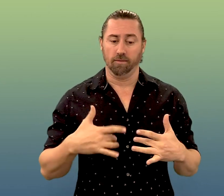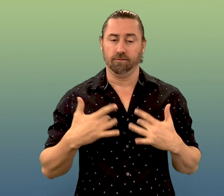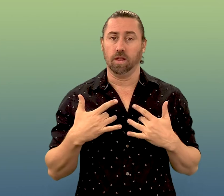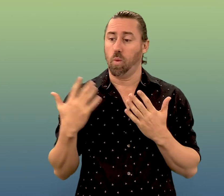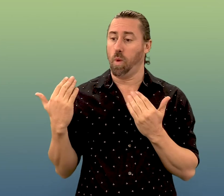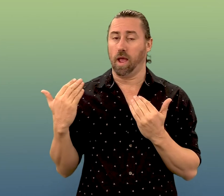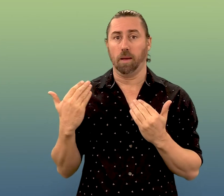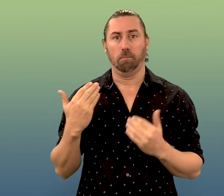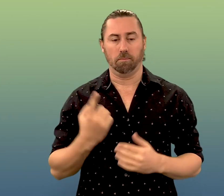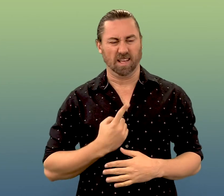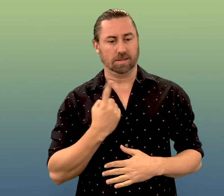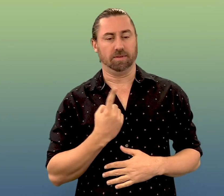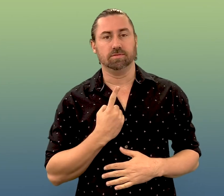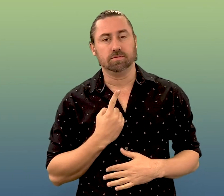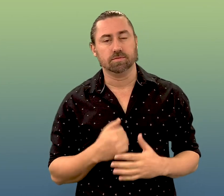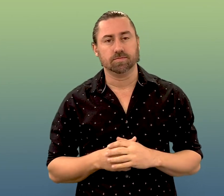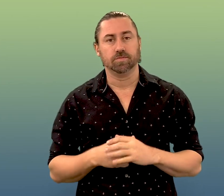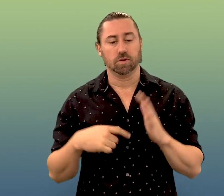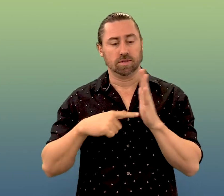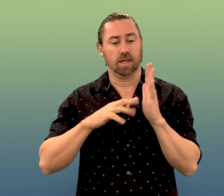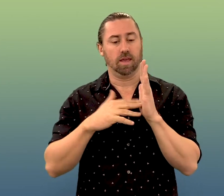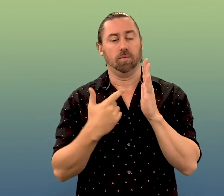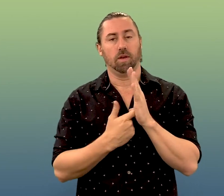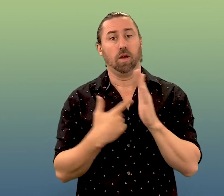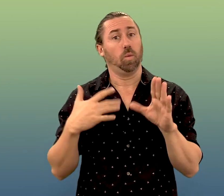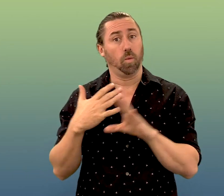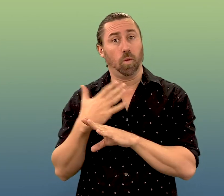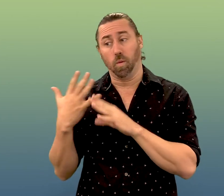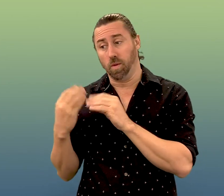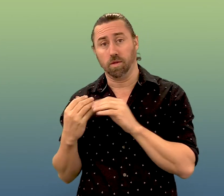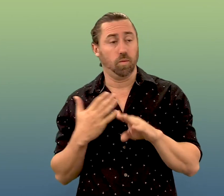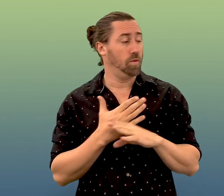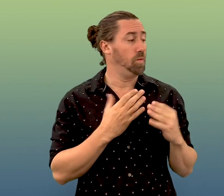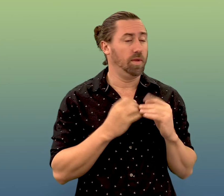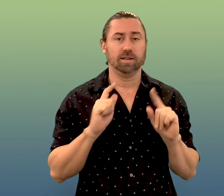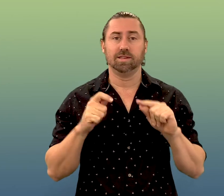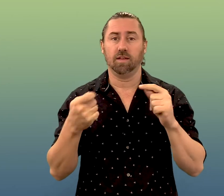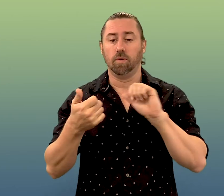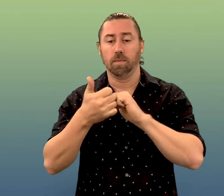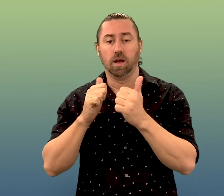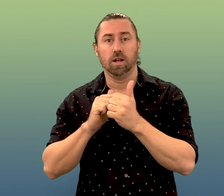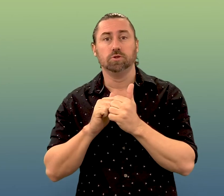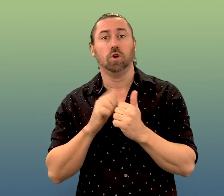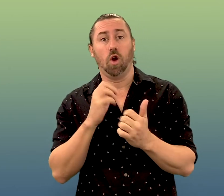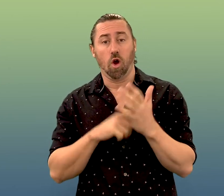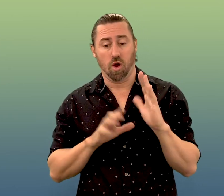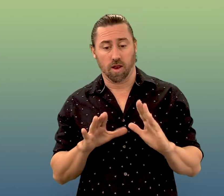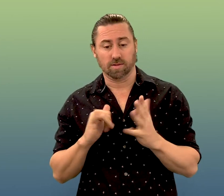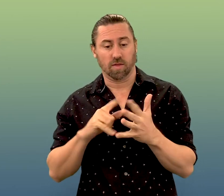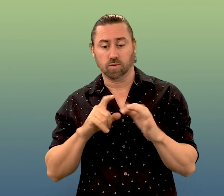Make me feel welcome and independent. TMR works with and supports delivery partners